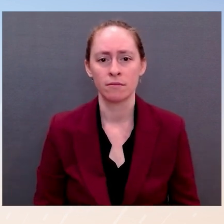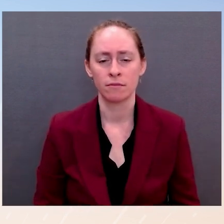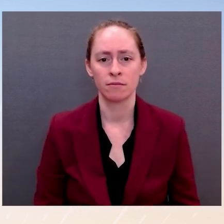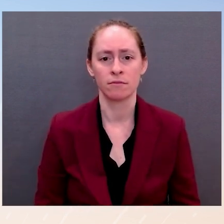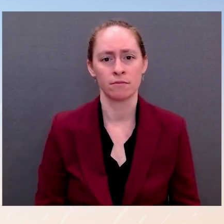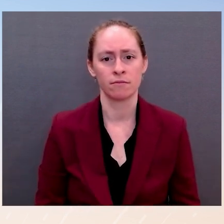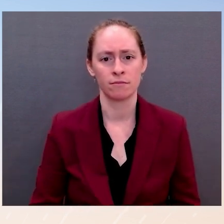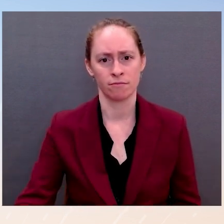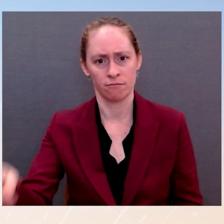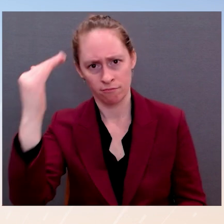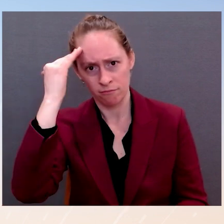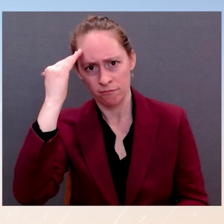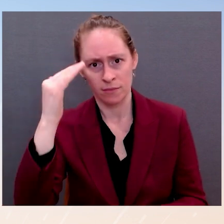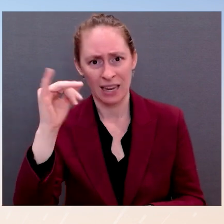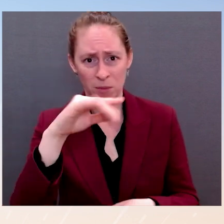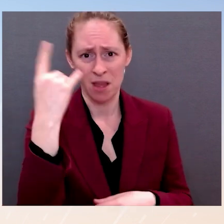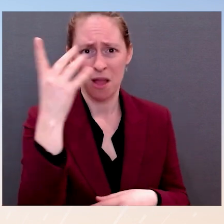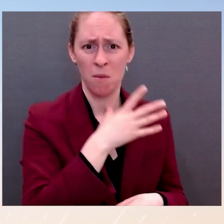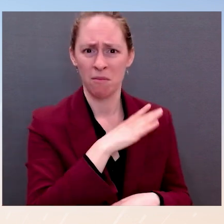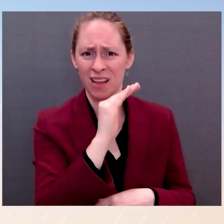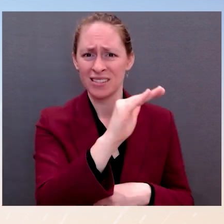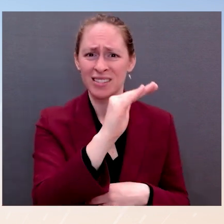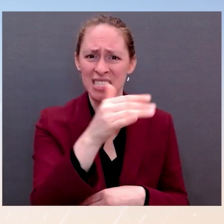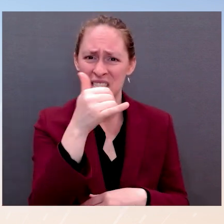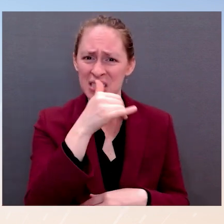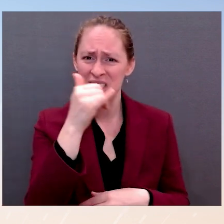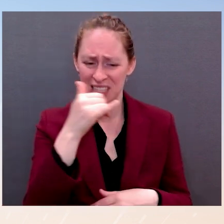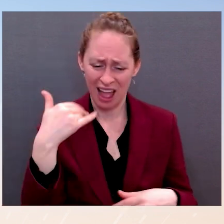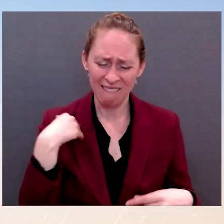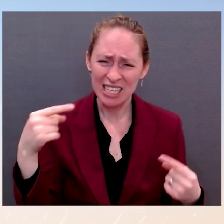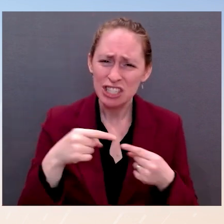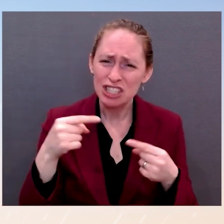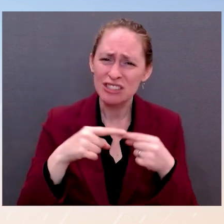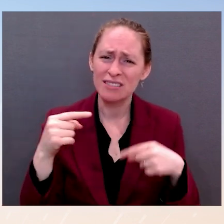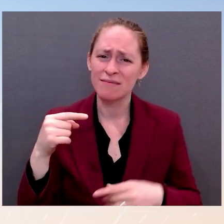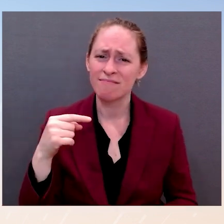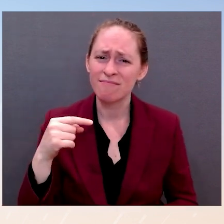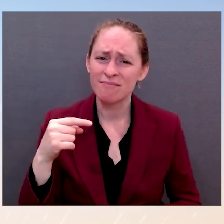we know that black women may suffer from. When they have these complaints, they're minimized.